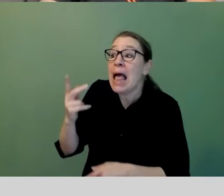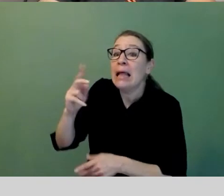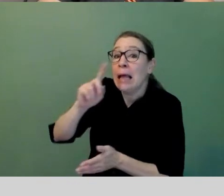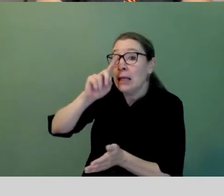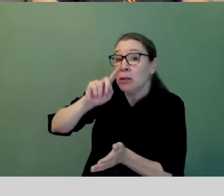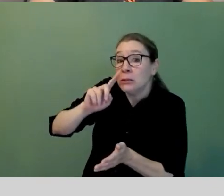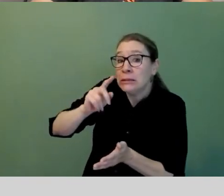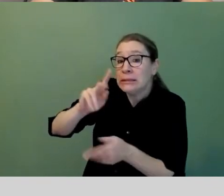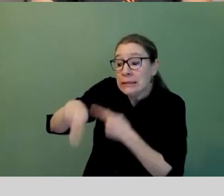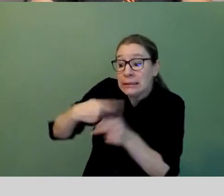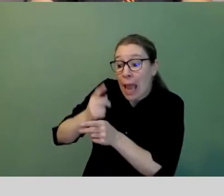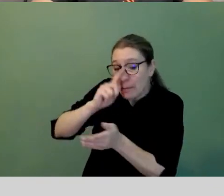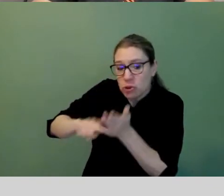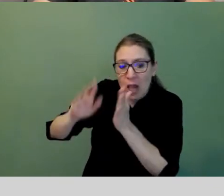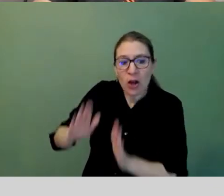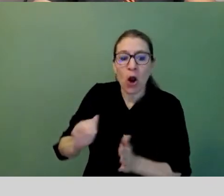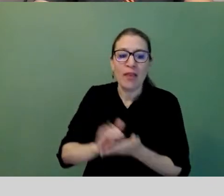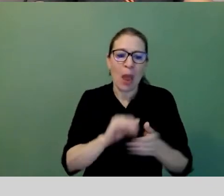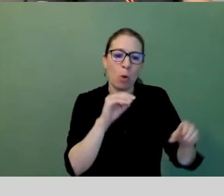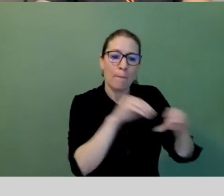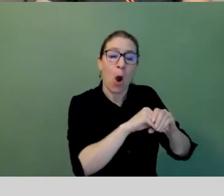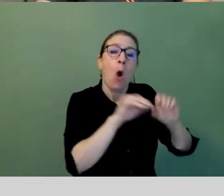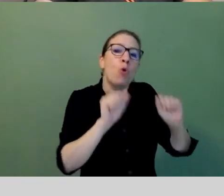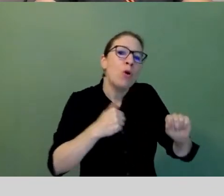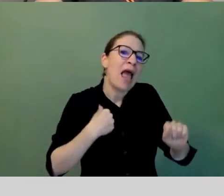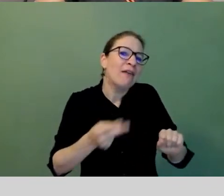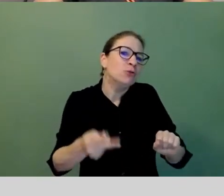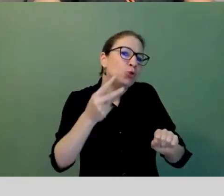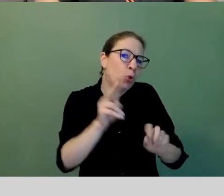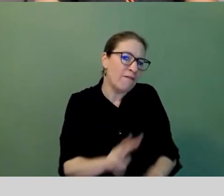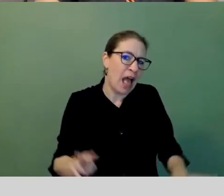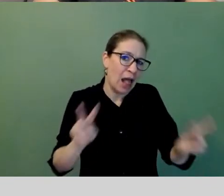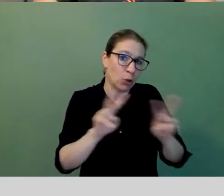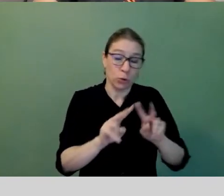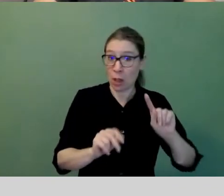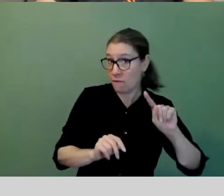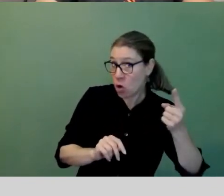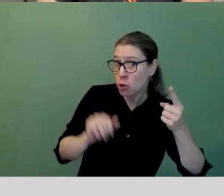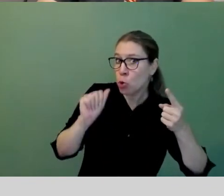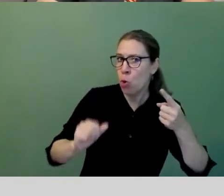that it can return possibly two values. First value is none,